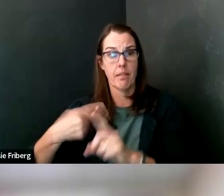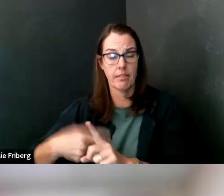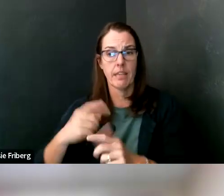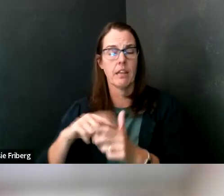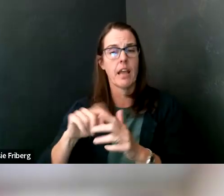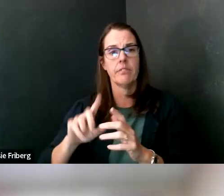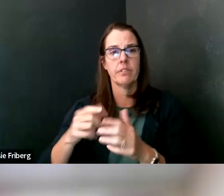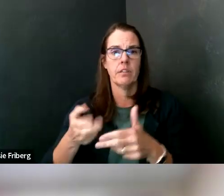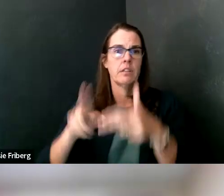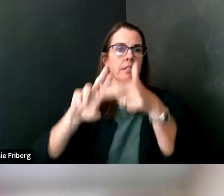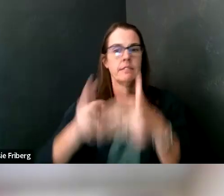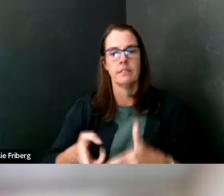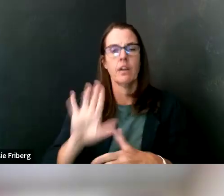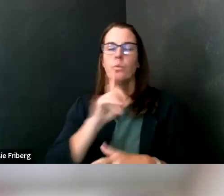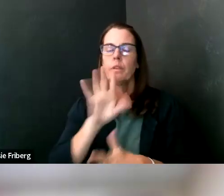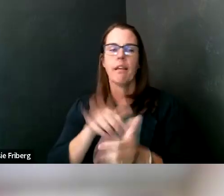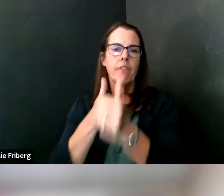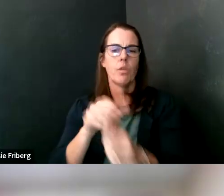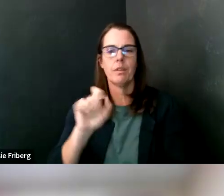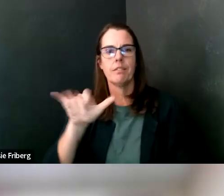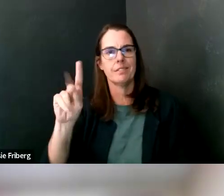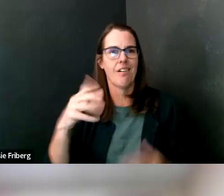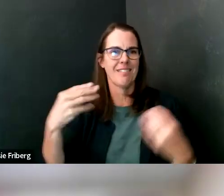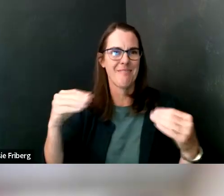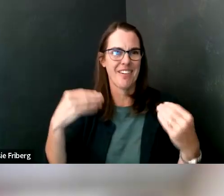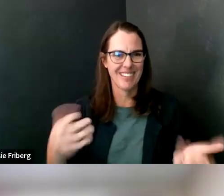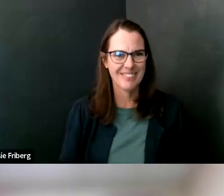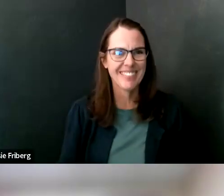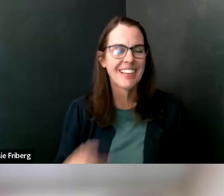kind of following the stock market market because, um, they were for-profit healthcare